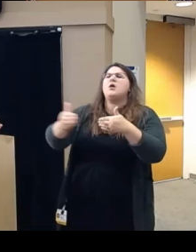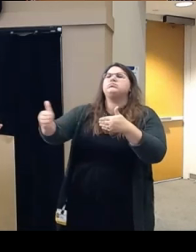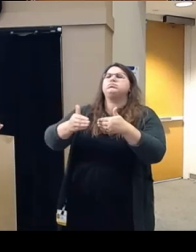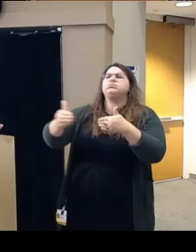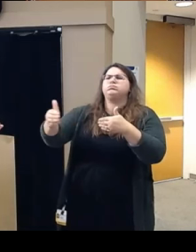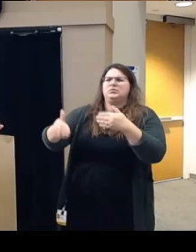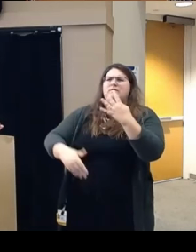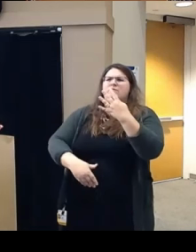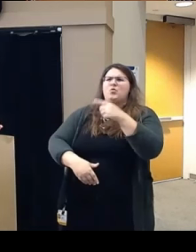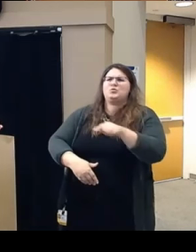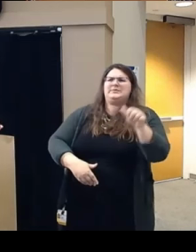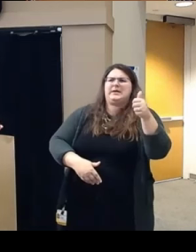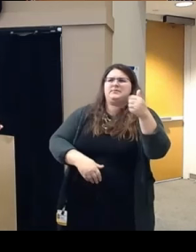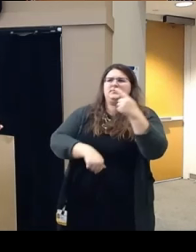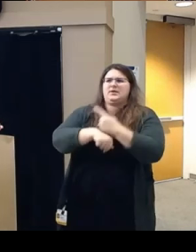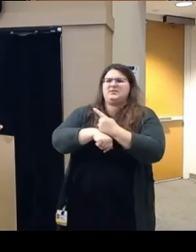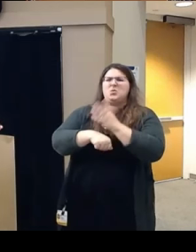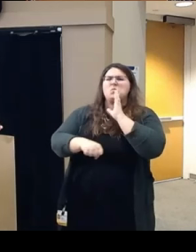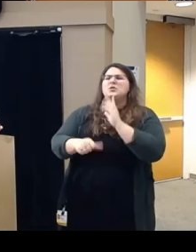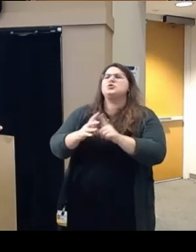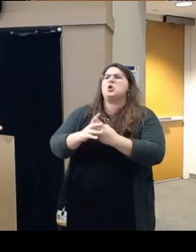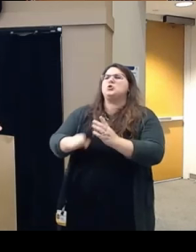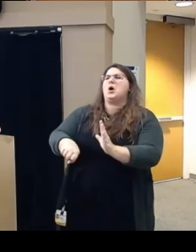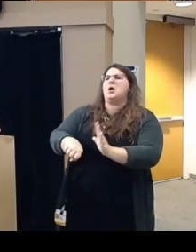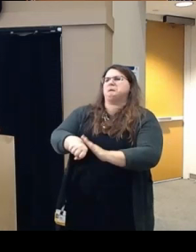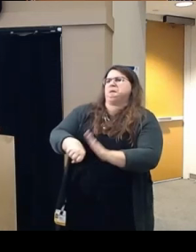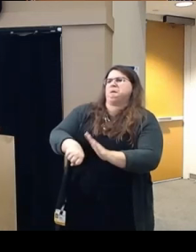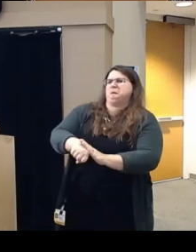um but you can see that this is just in in one Department that I'm logged into so it's linked